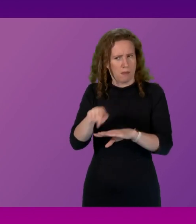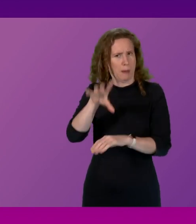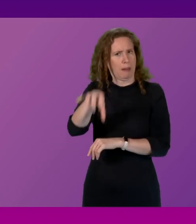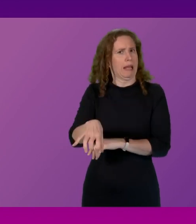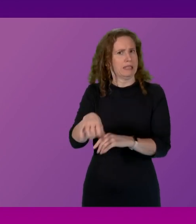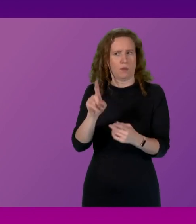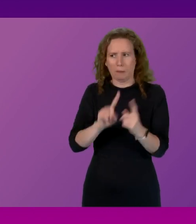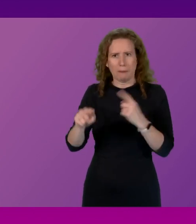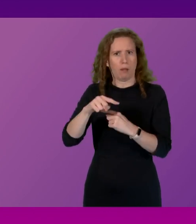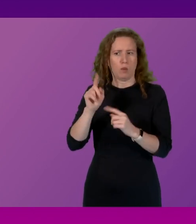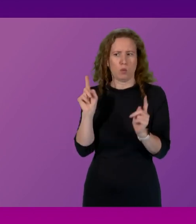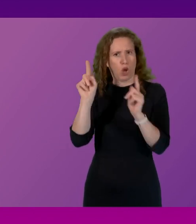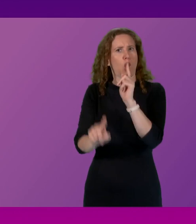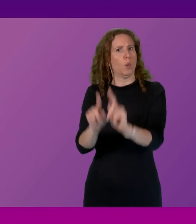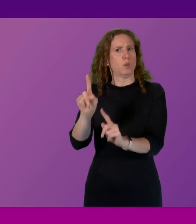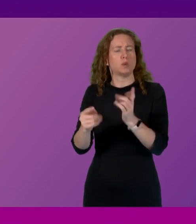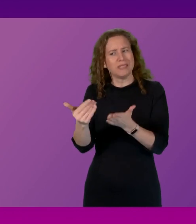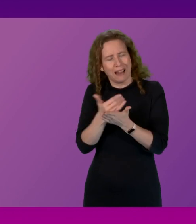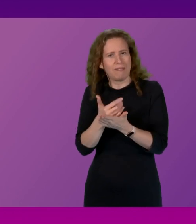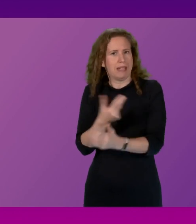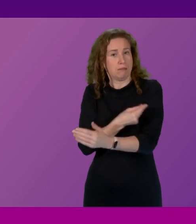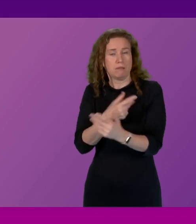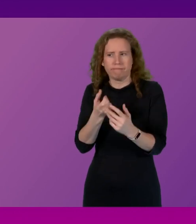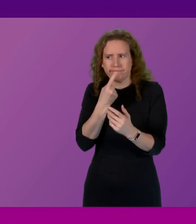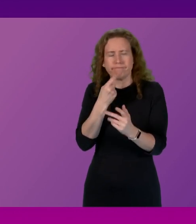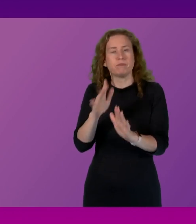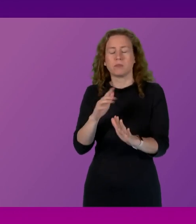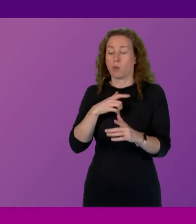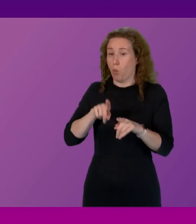We will also continue to play an active role in the planning and implementation work to